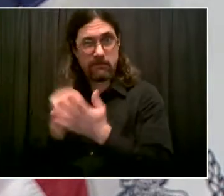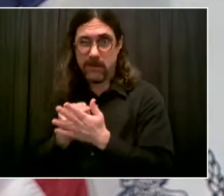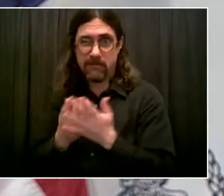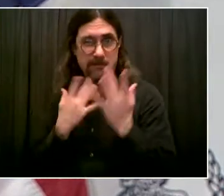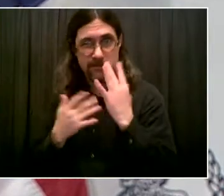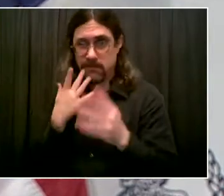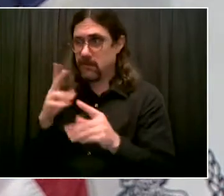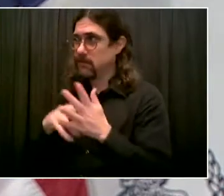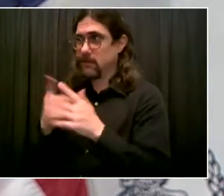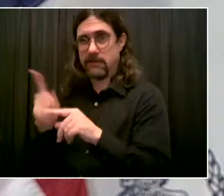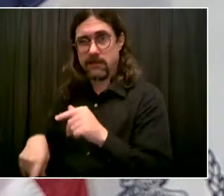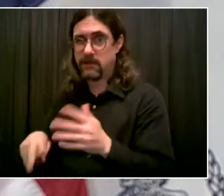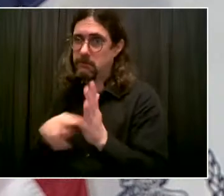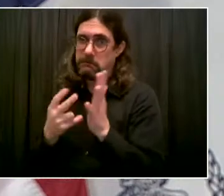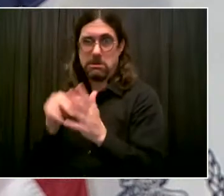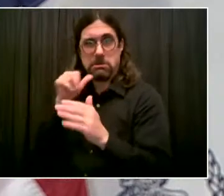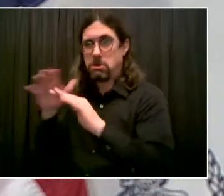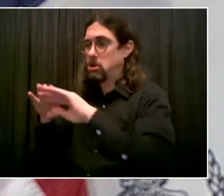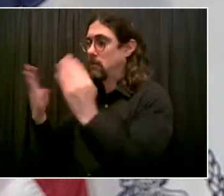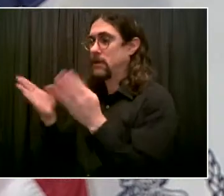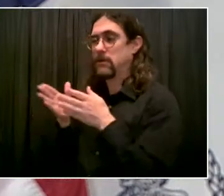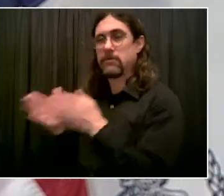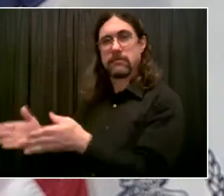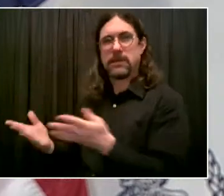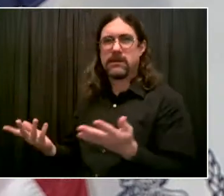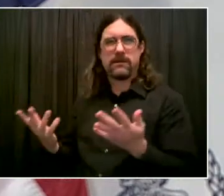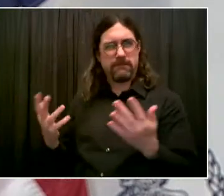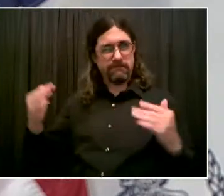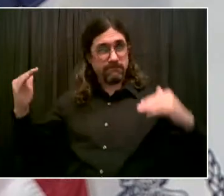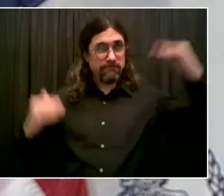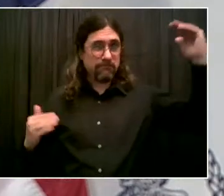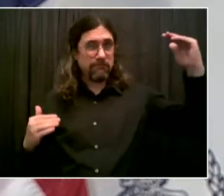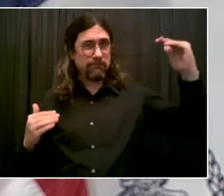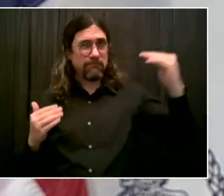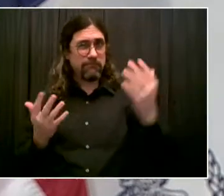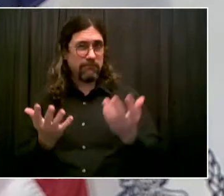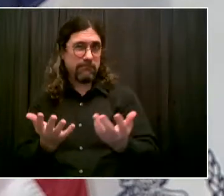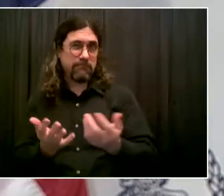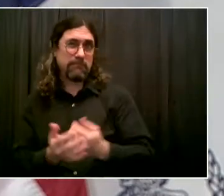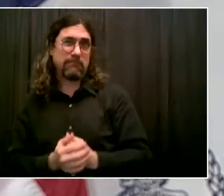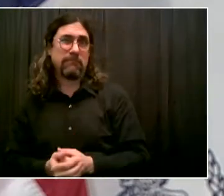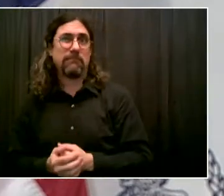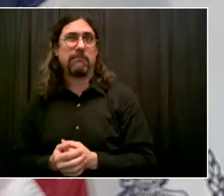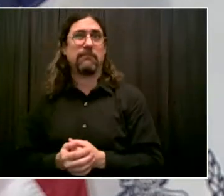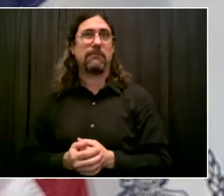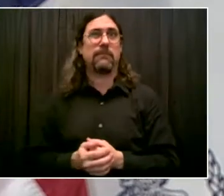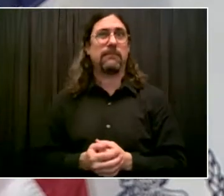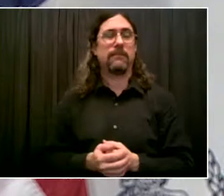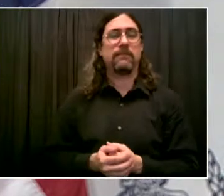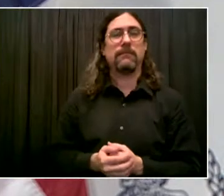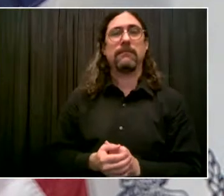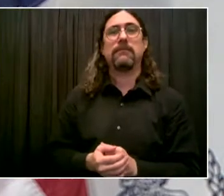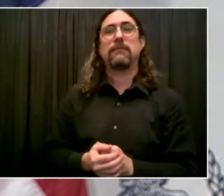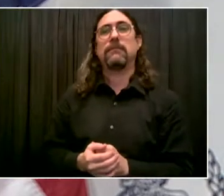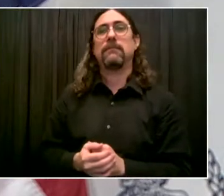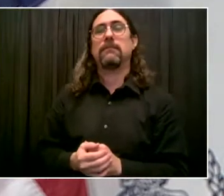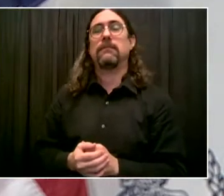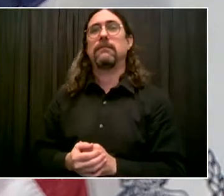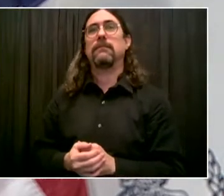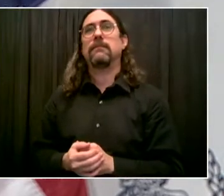WEIRD THING. YOU RAN AS A MAYOR TO FIGHT HET ALTE OF TWO CITIES, WHERE DO YOU STAND ON WHAT I JUST TOLD YOU? I THINK WE HAVE TO